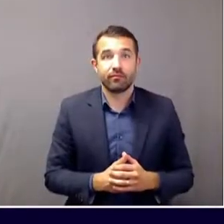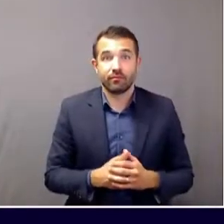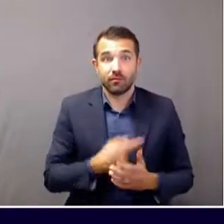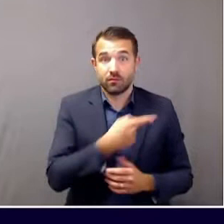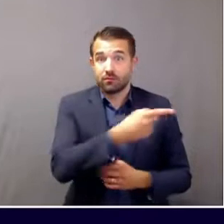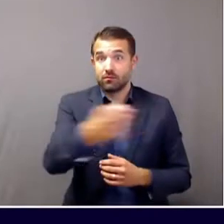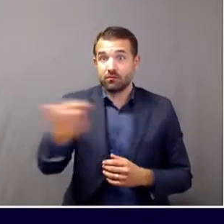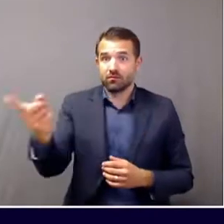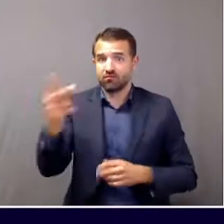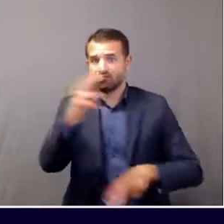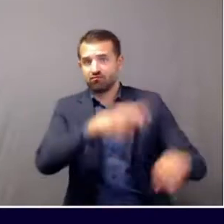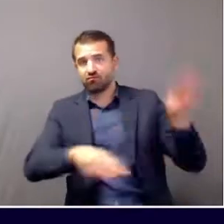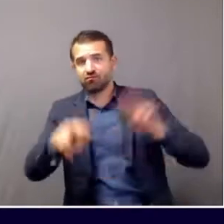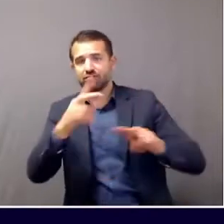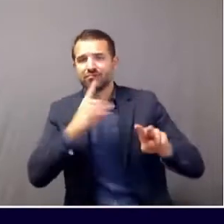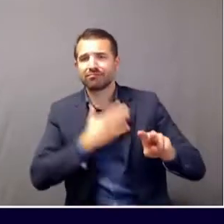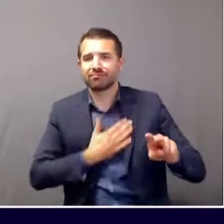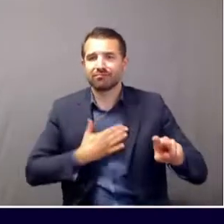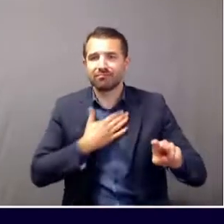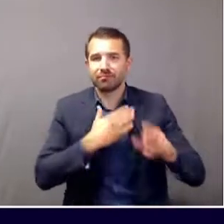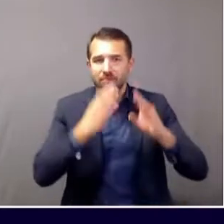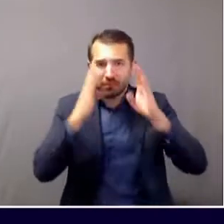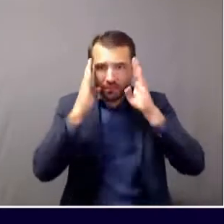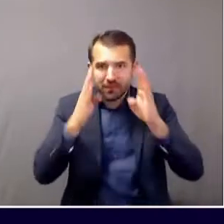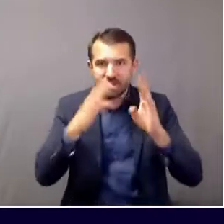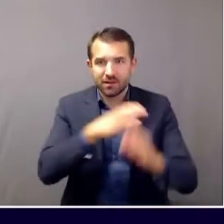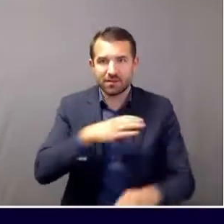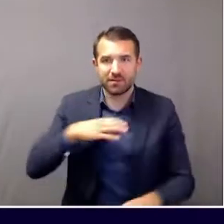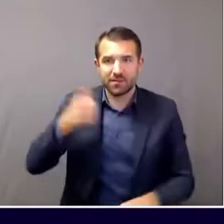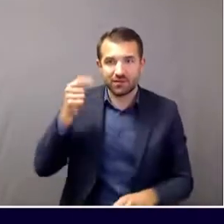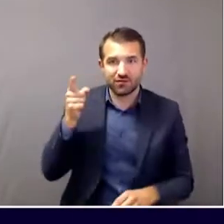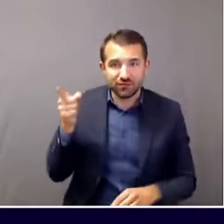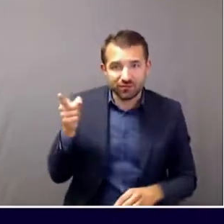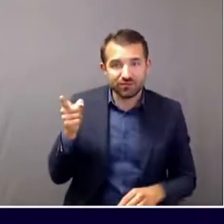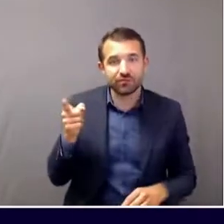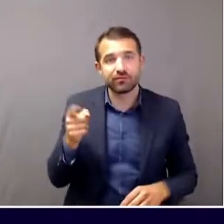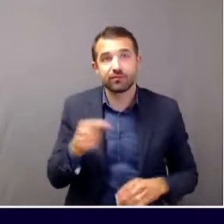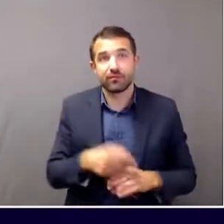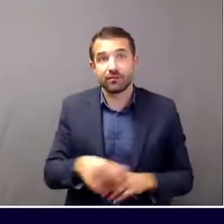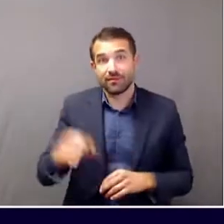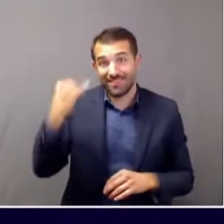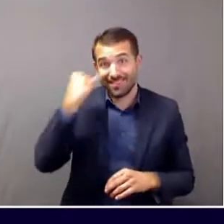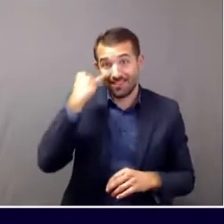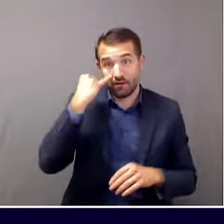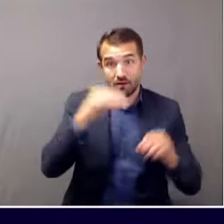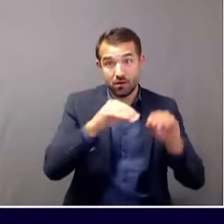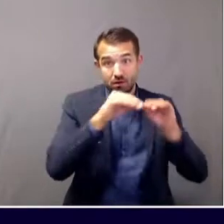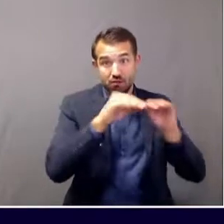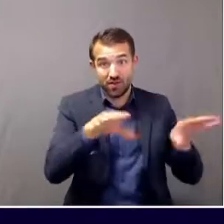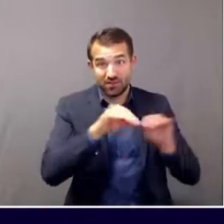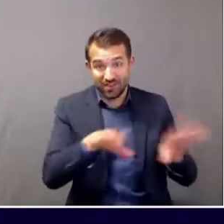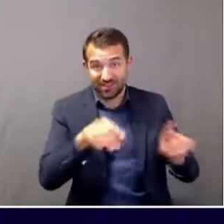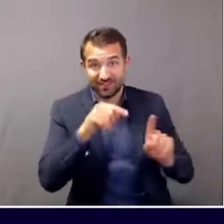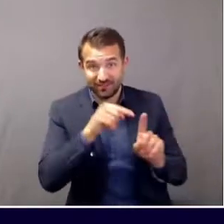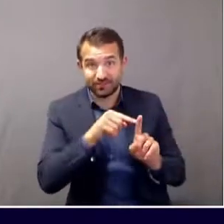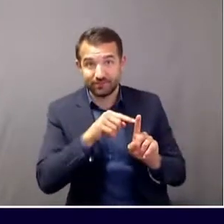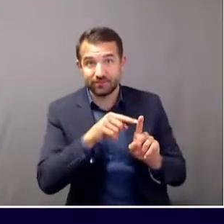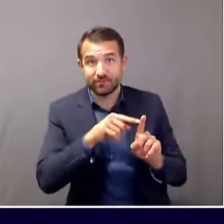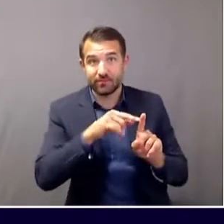commissioner noted which is in an outbreak setting the data